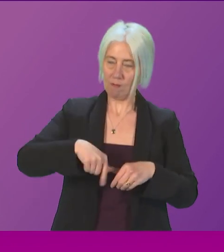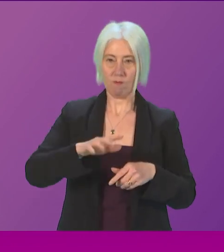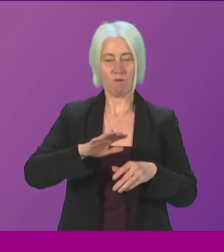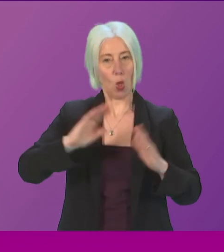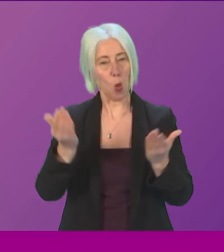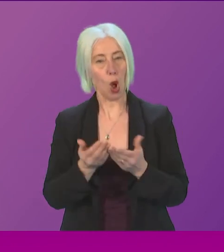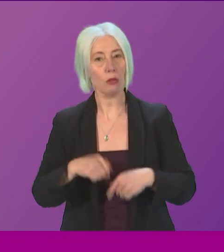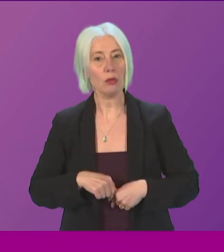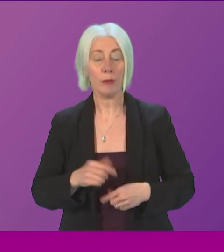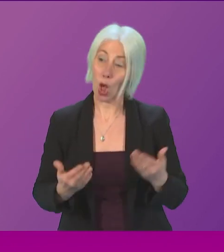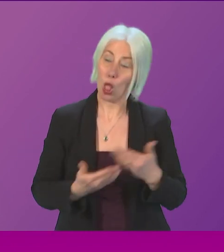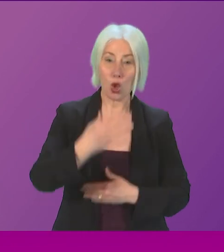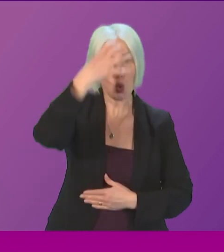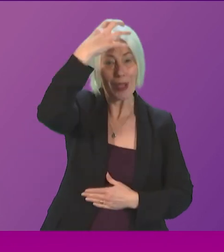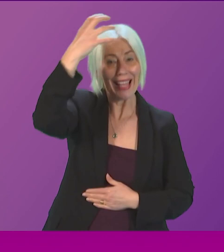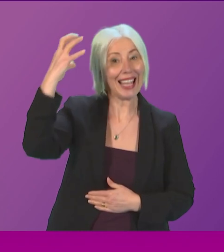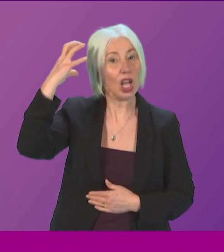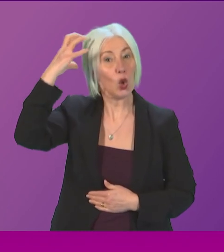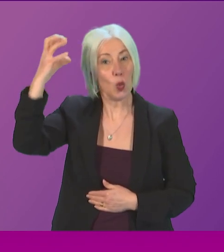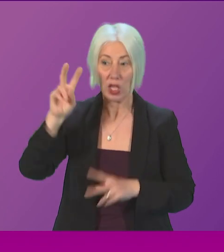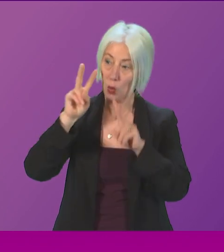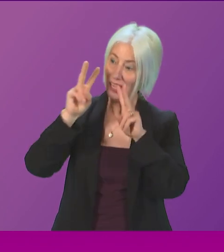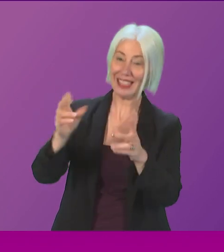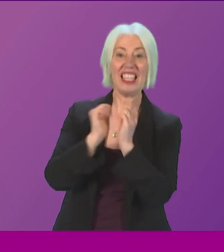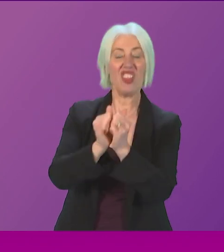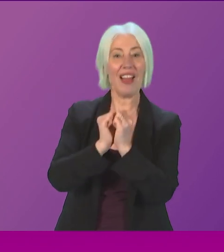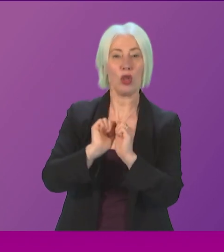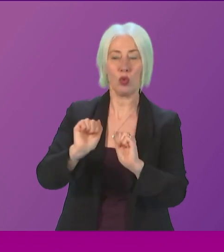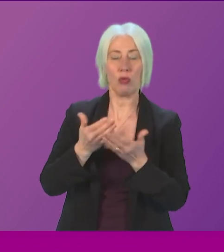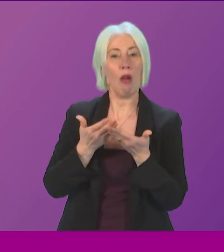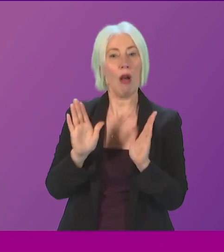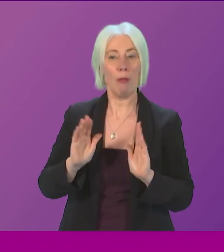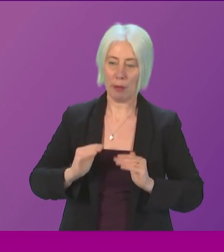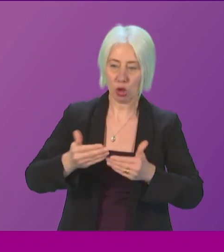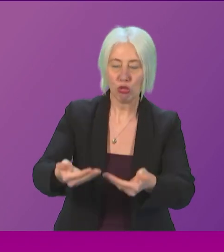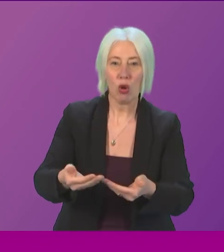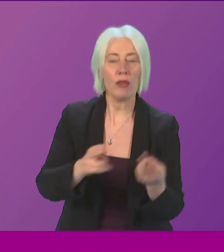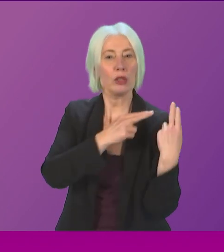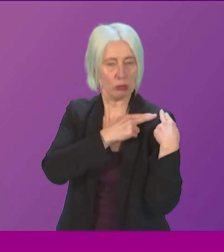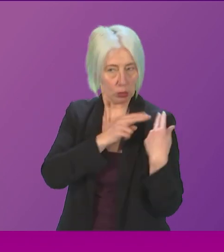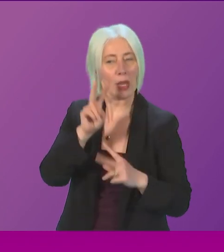In the new King and Queen, we can see the values of public service and duty.